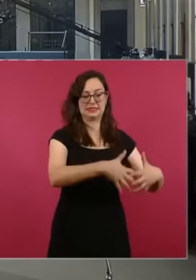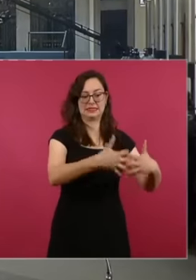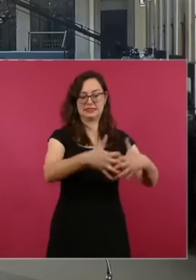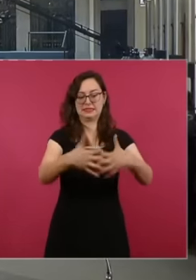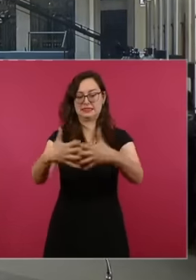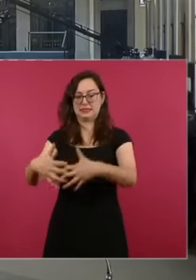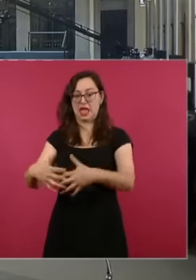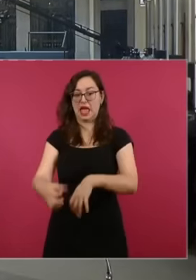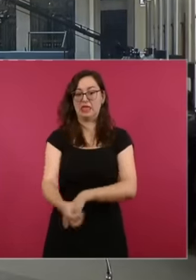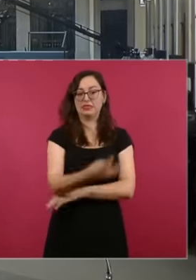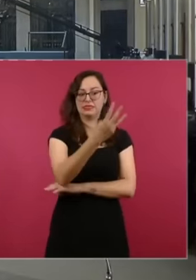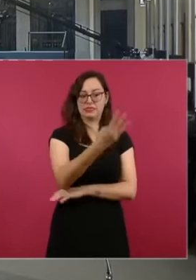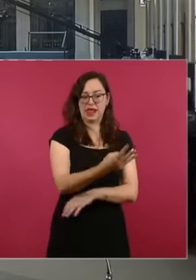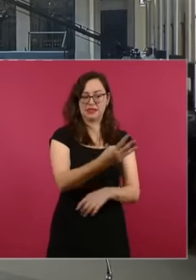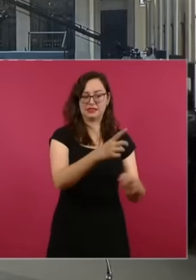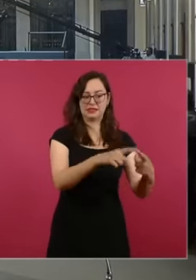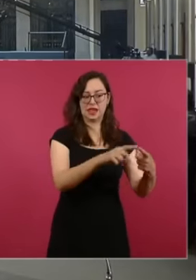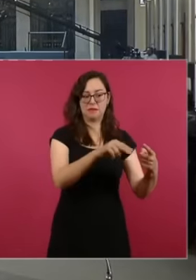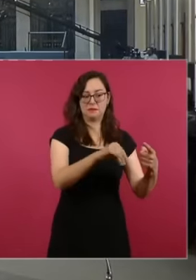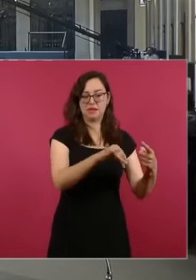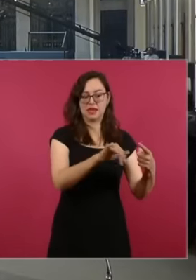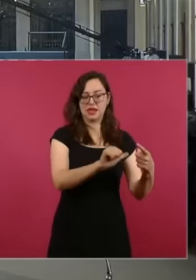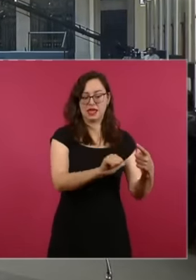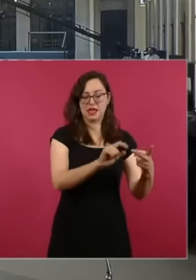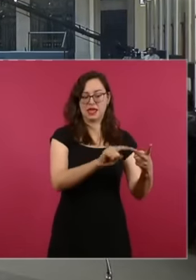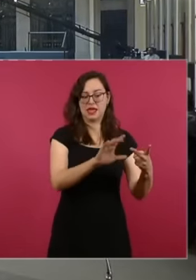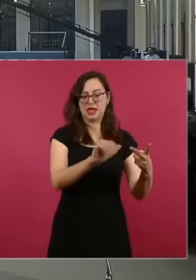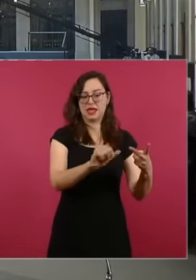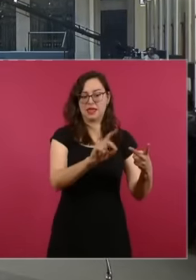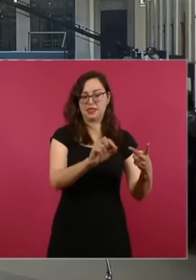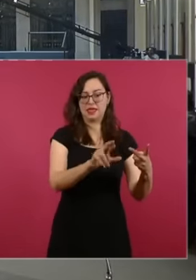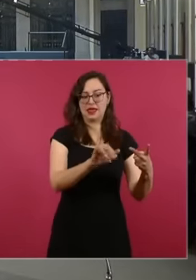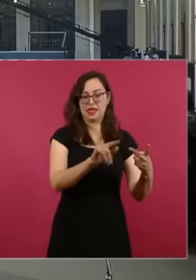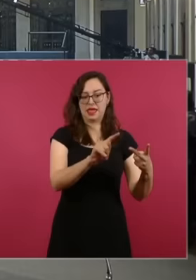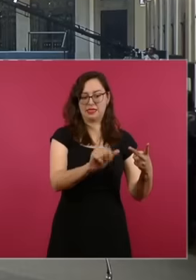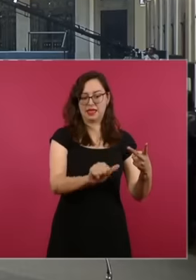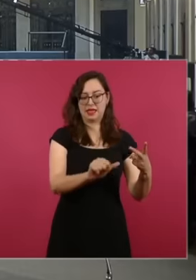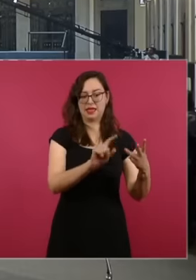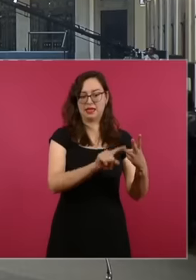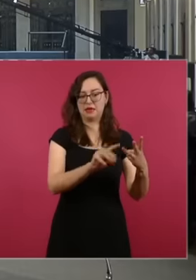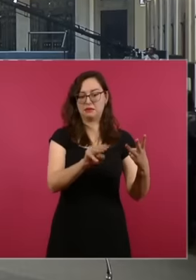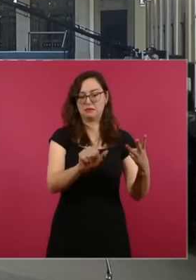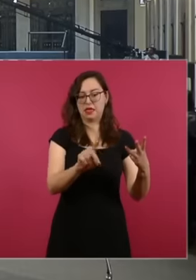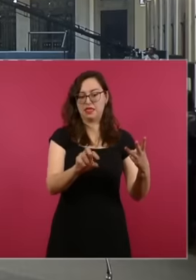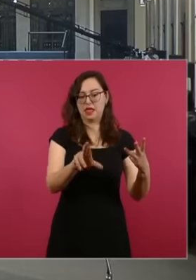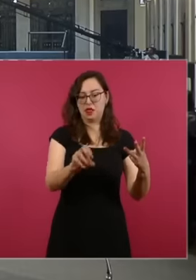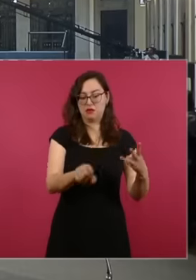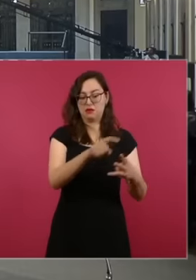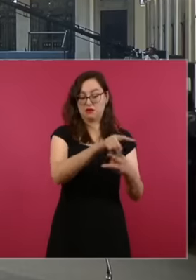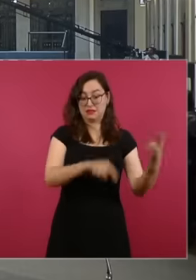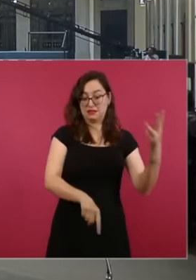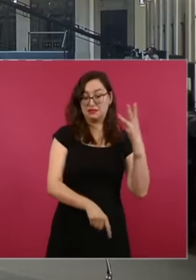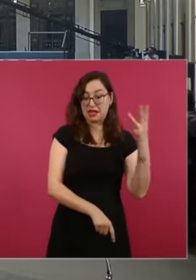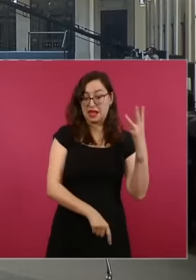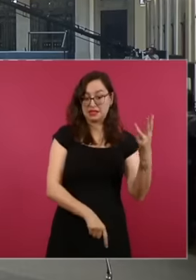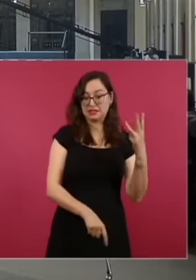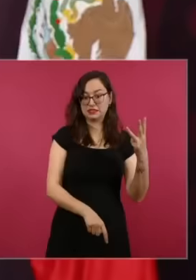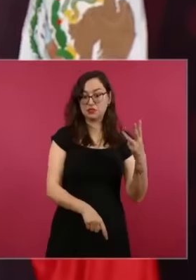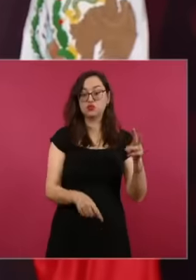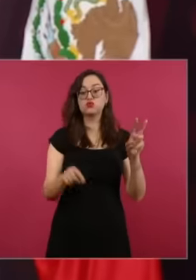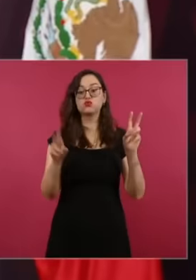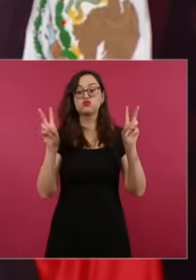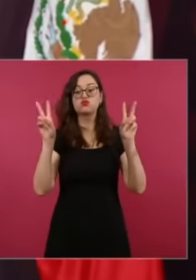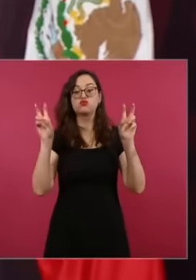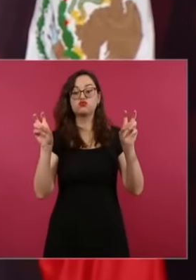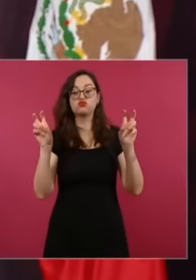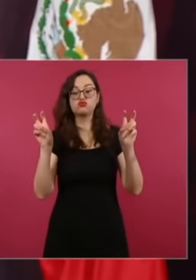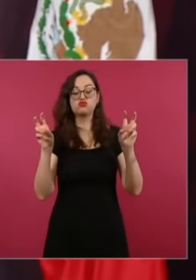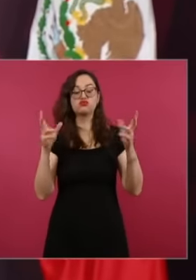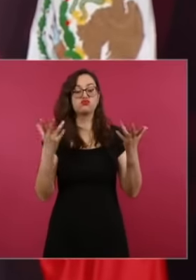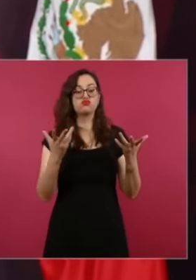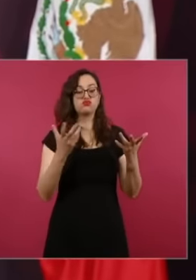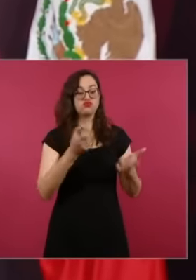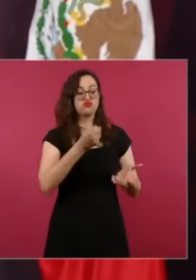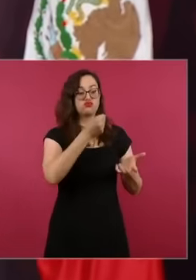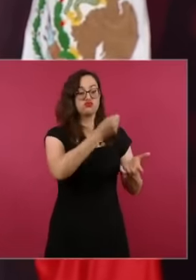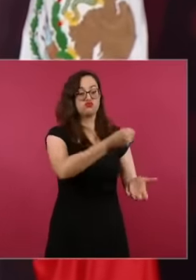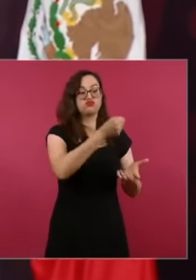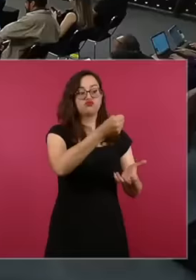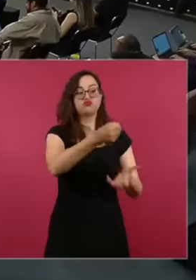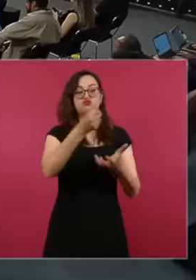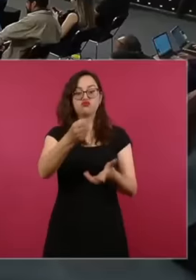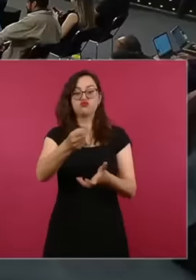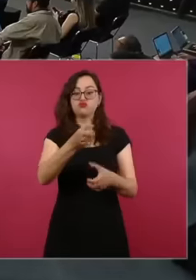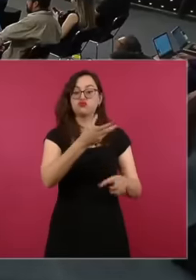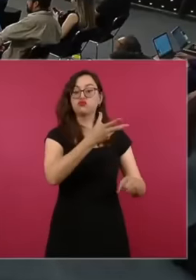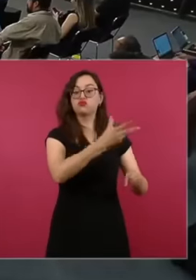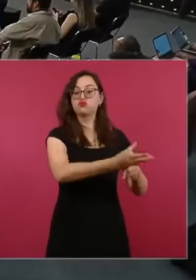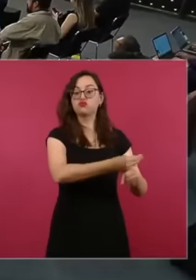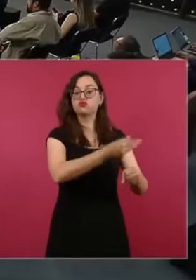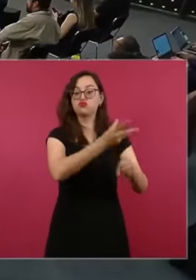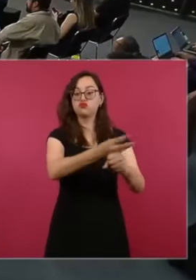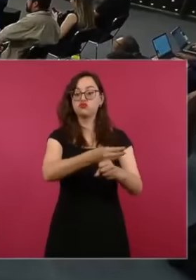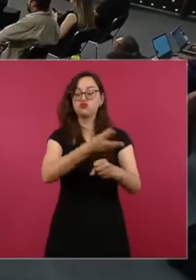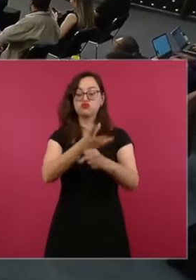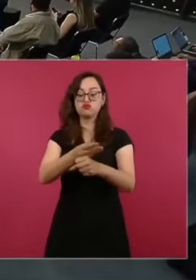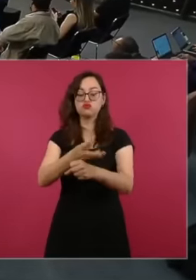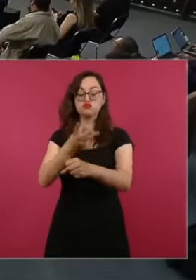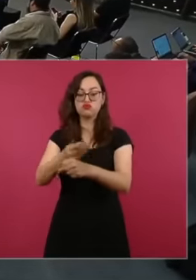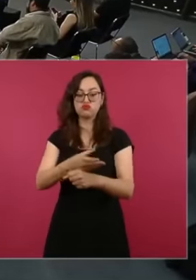cadereita mine and mader this what do they call the technical reconfiguration process